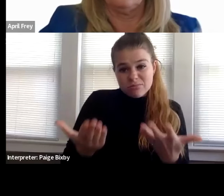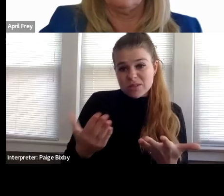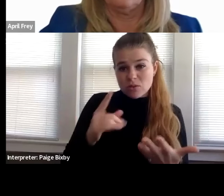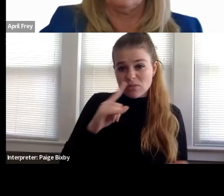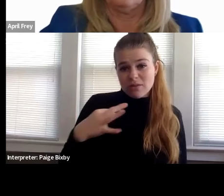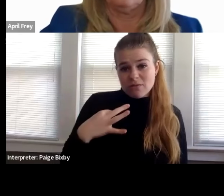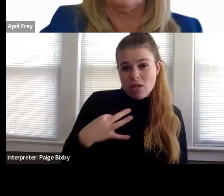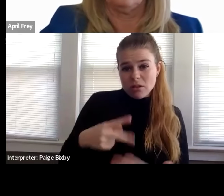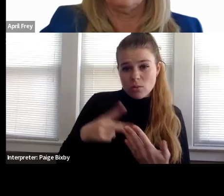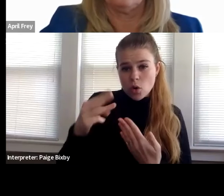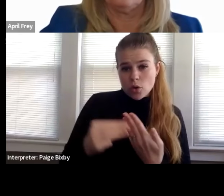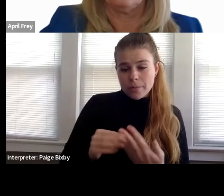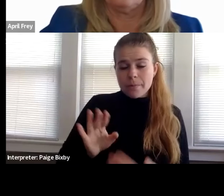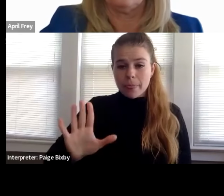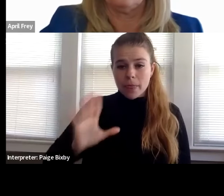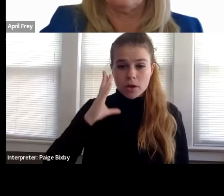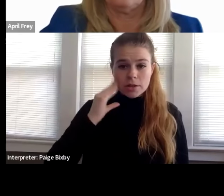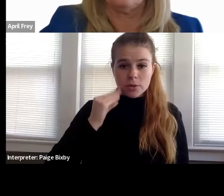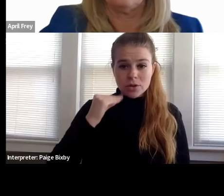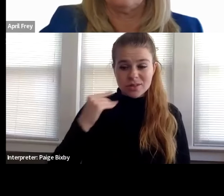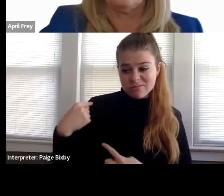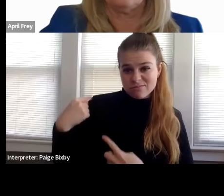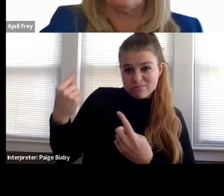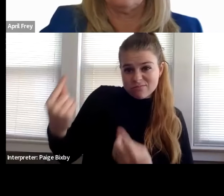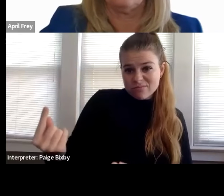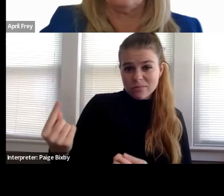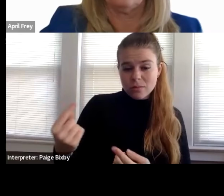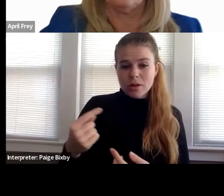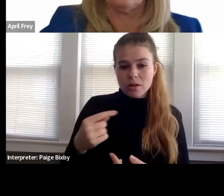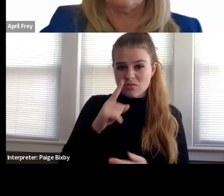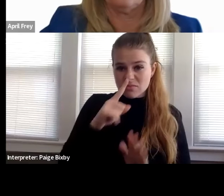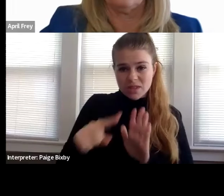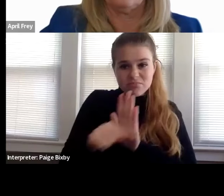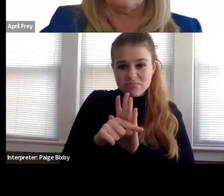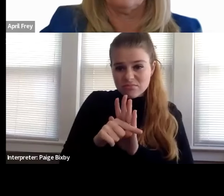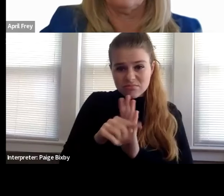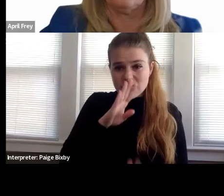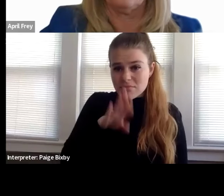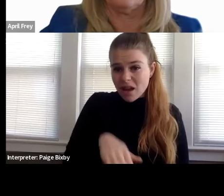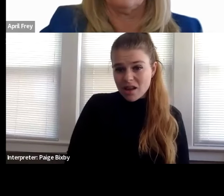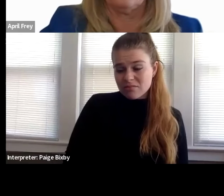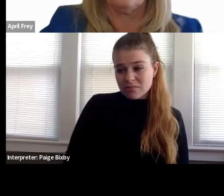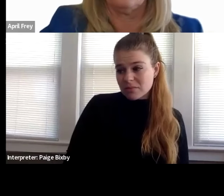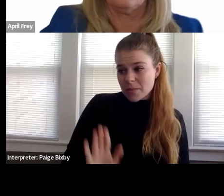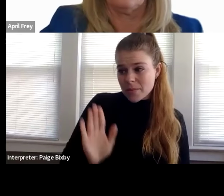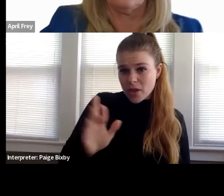Their experience historically has been bad. Their outcomes have generally been poor.